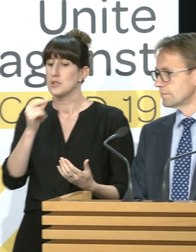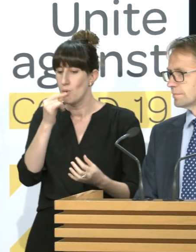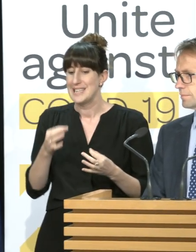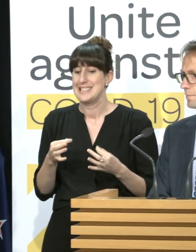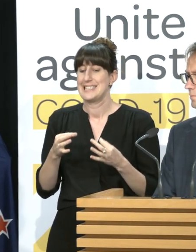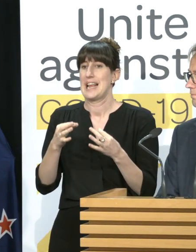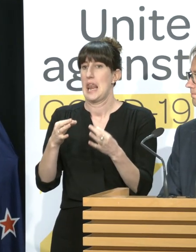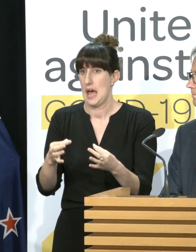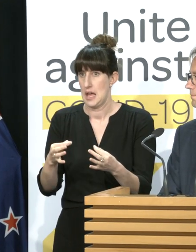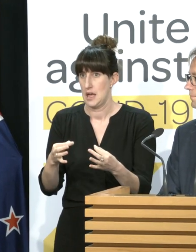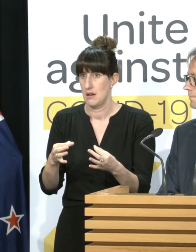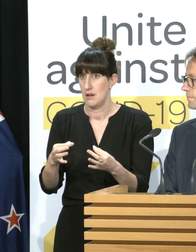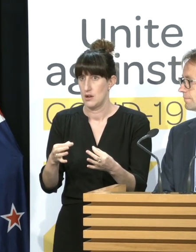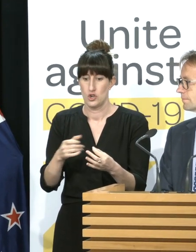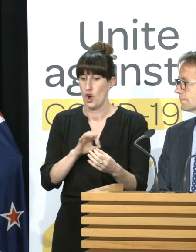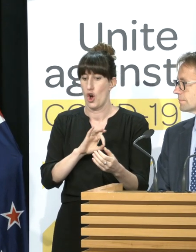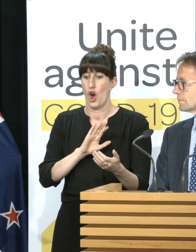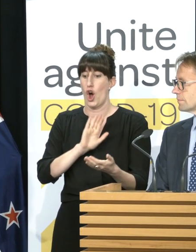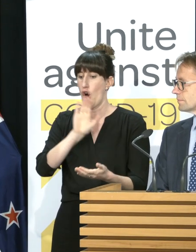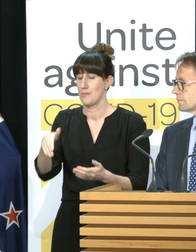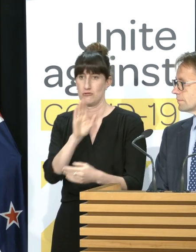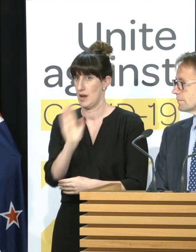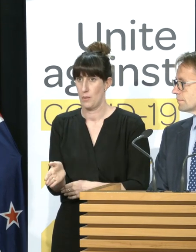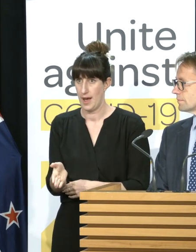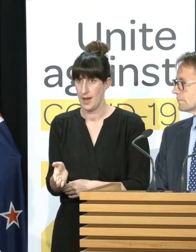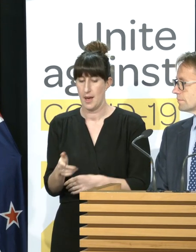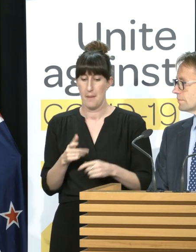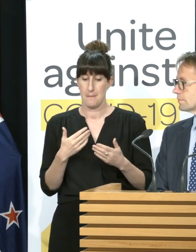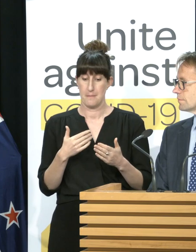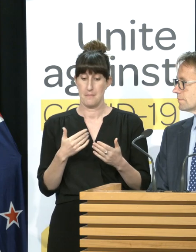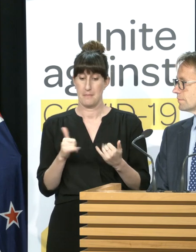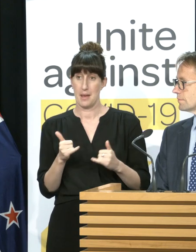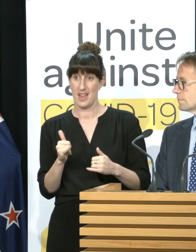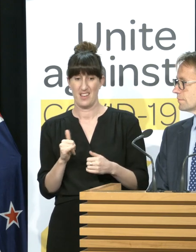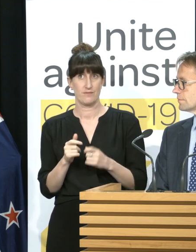be a short delay depending on the circumstances of what we were dealing with. If we were dealing with something, for example,